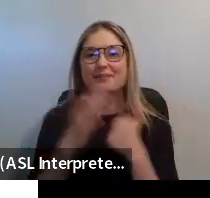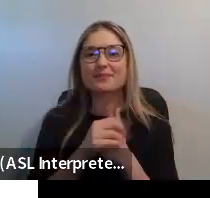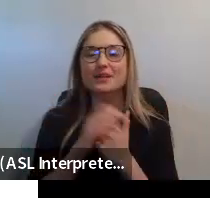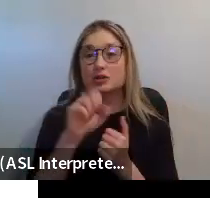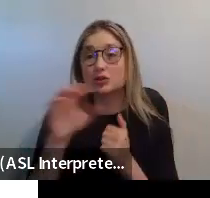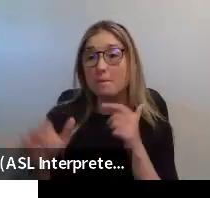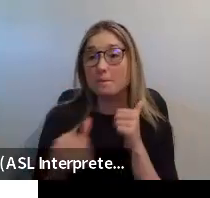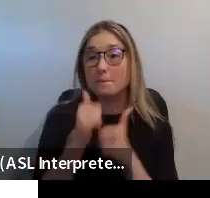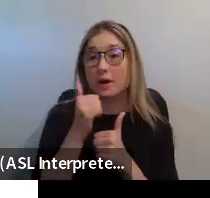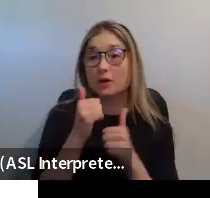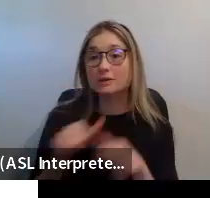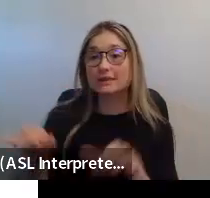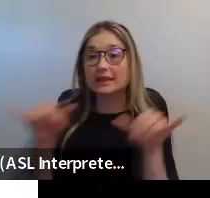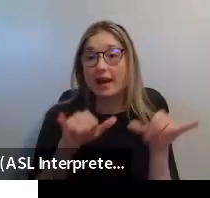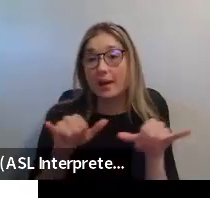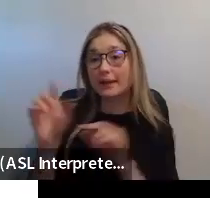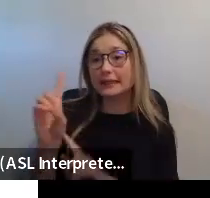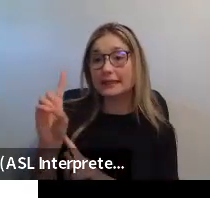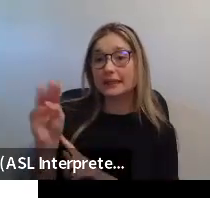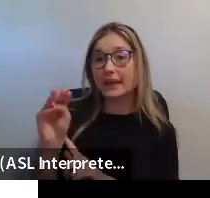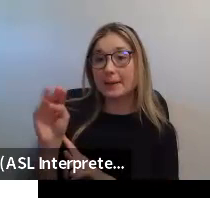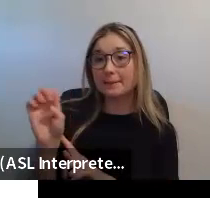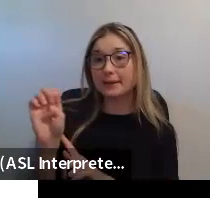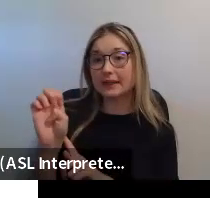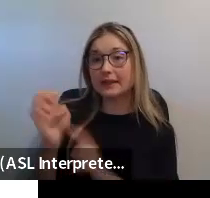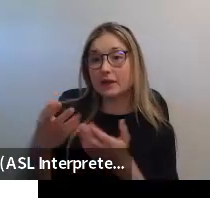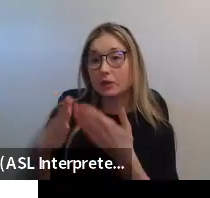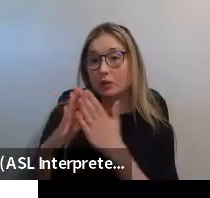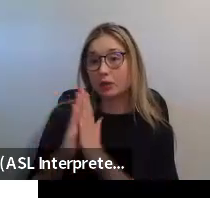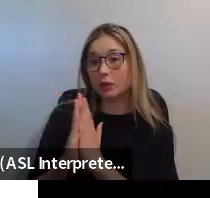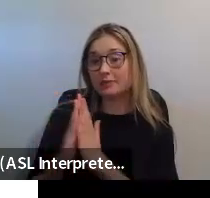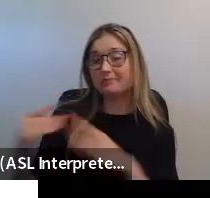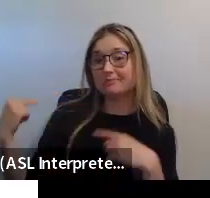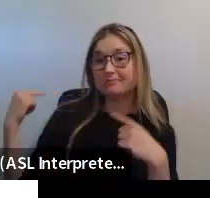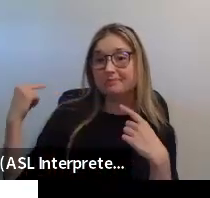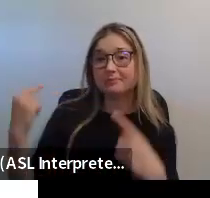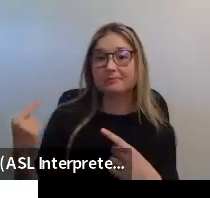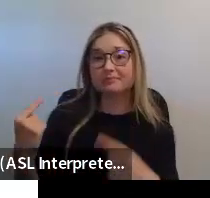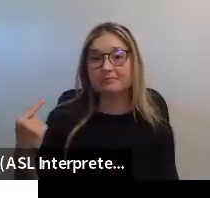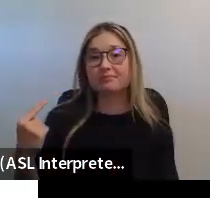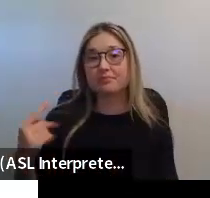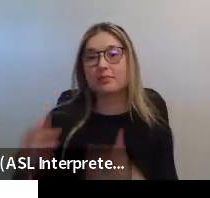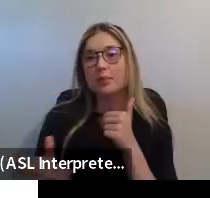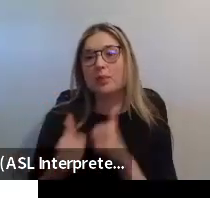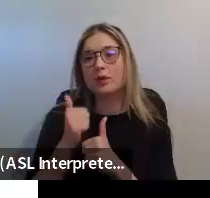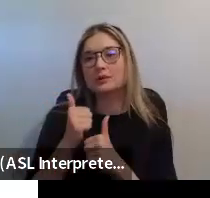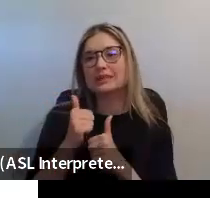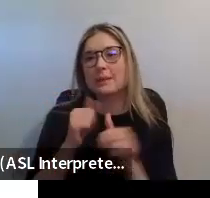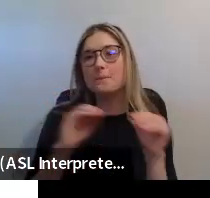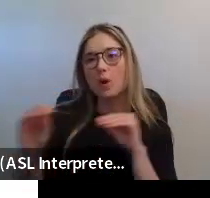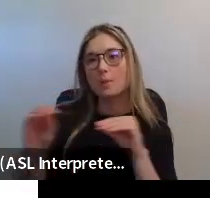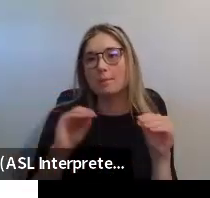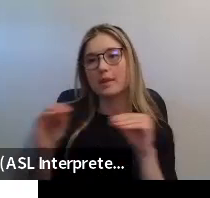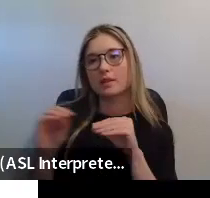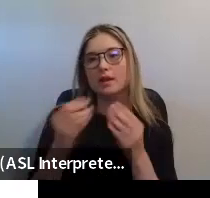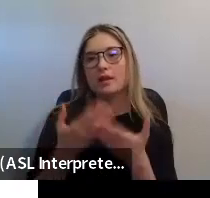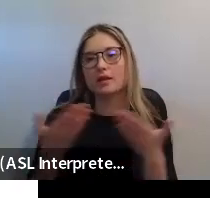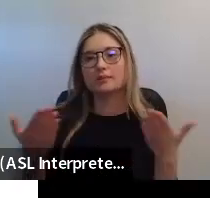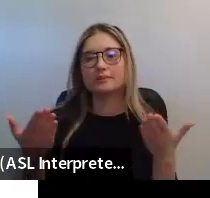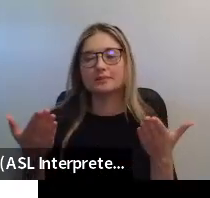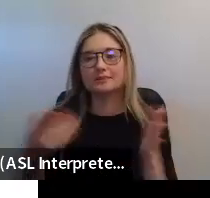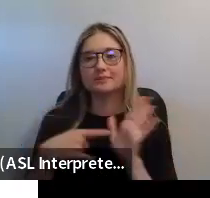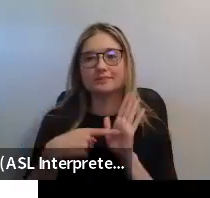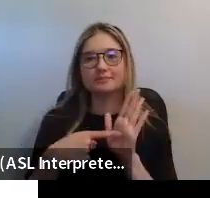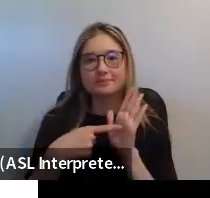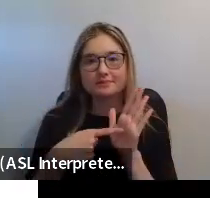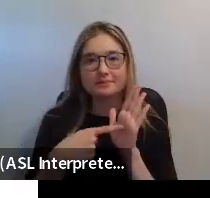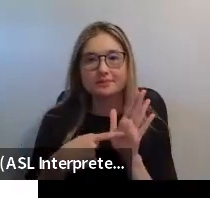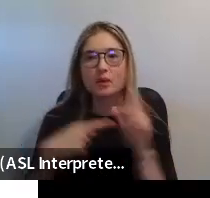Very perfect. Thank you. So the most common vm requests that we have historically found are mostly for those mobility devices.